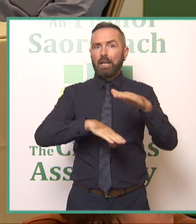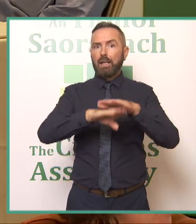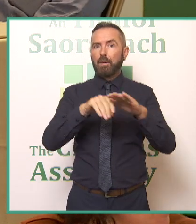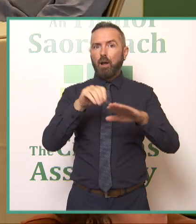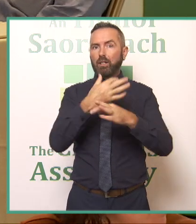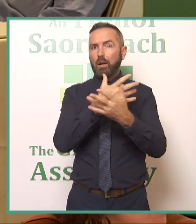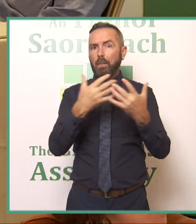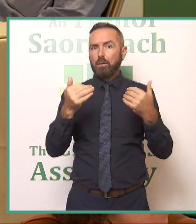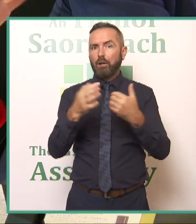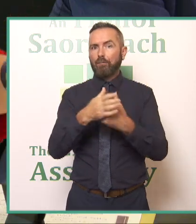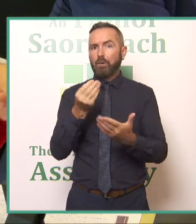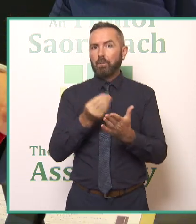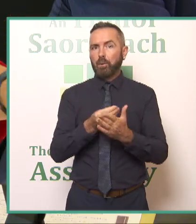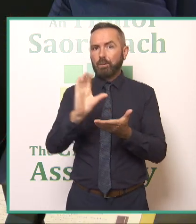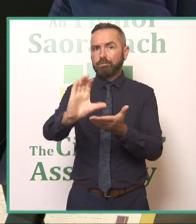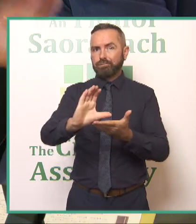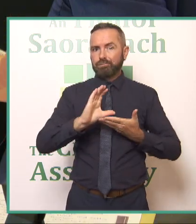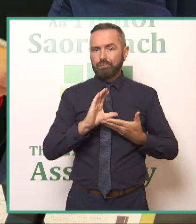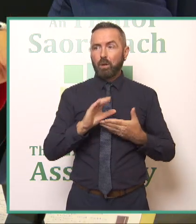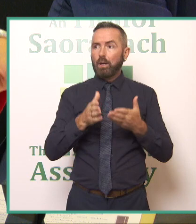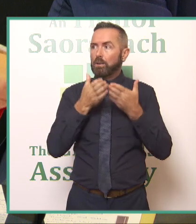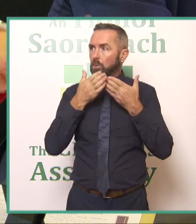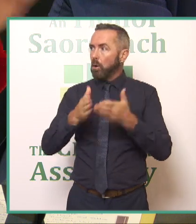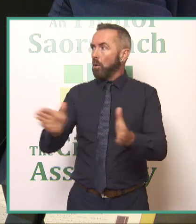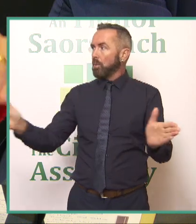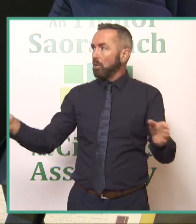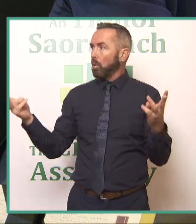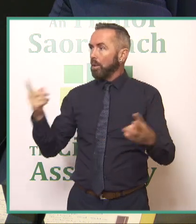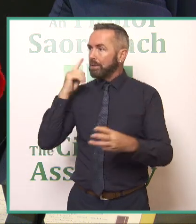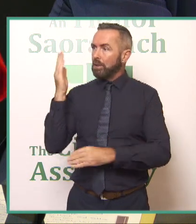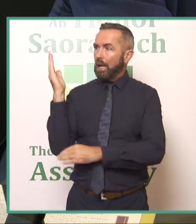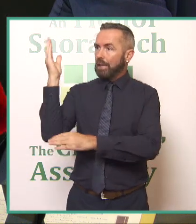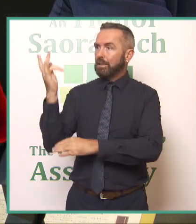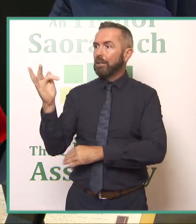and so let's open the floor and I just want to see hands and if you're not uh Happy putting up